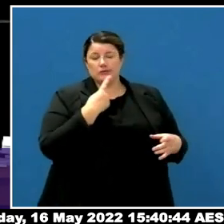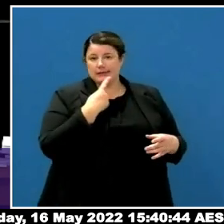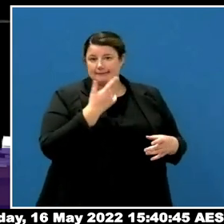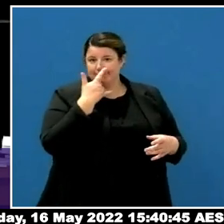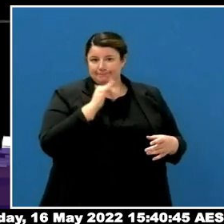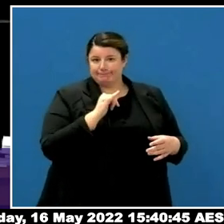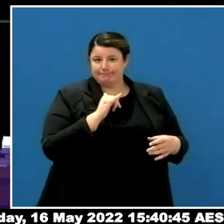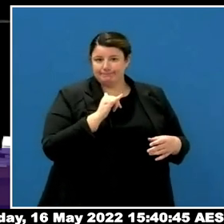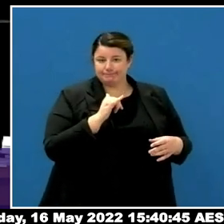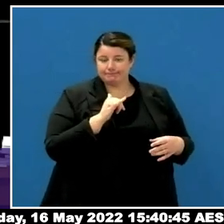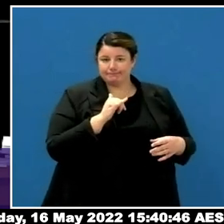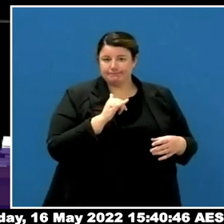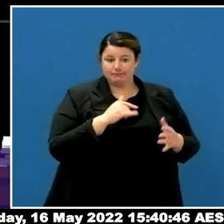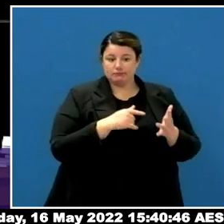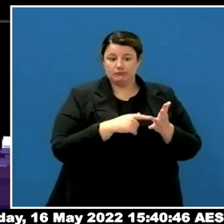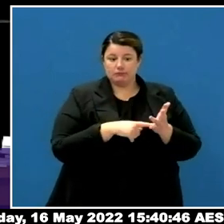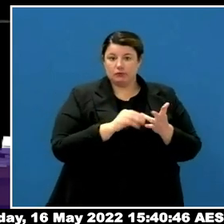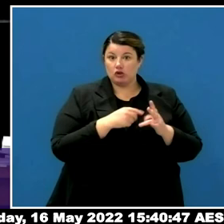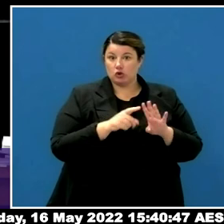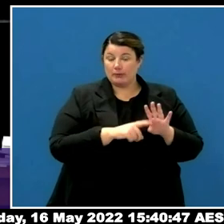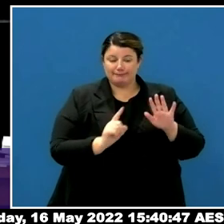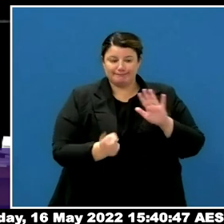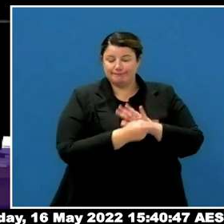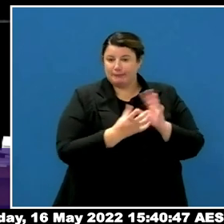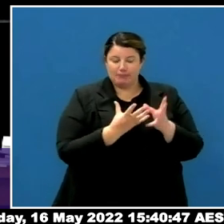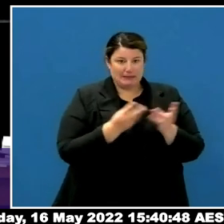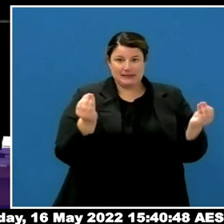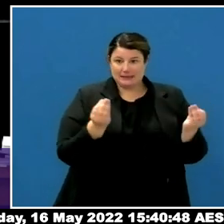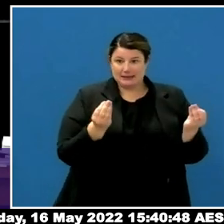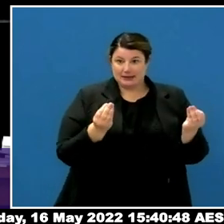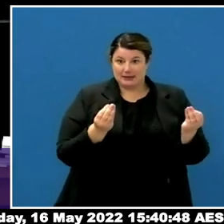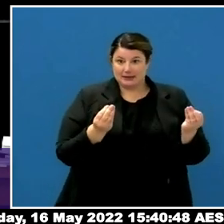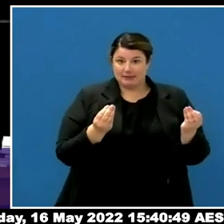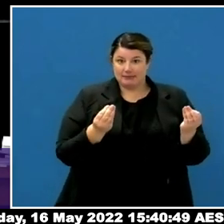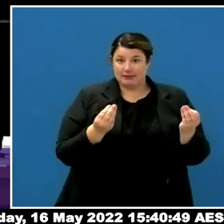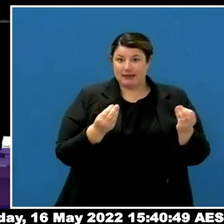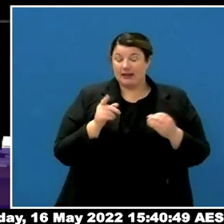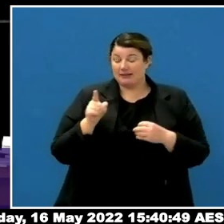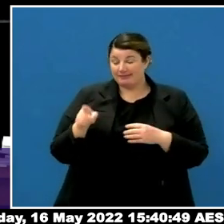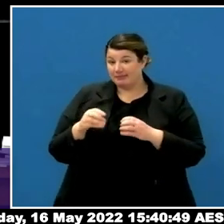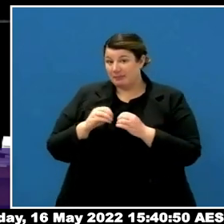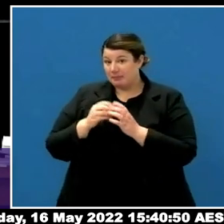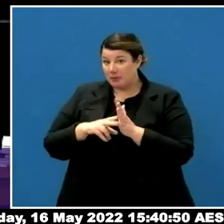missing. MR FOGARTY: At Bondi Beach. At Bondi Beach, yes.